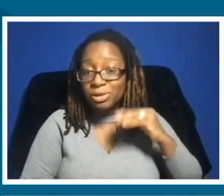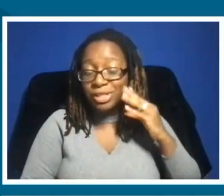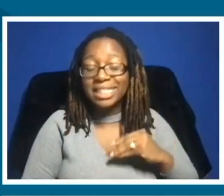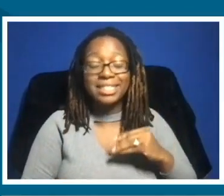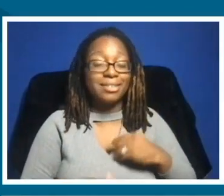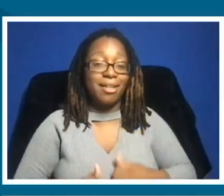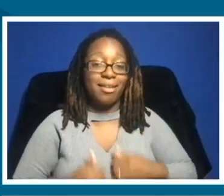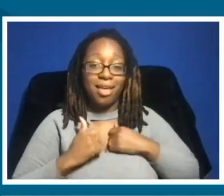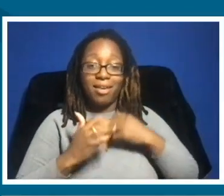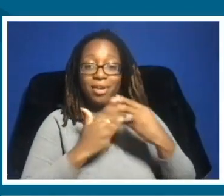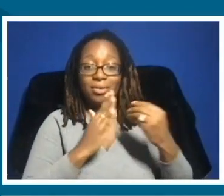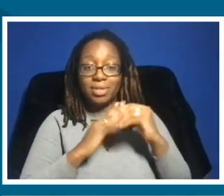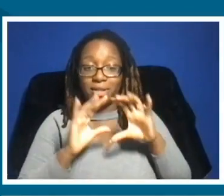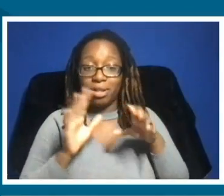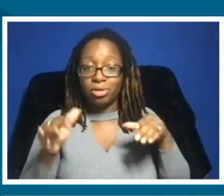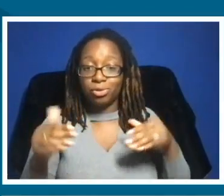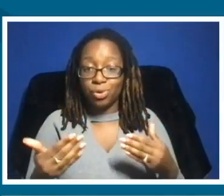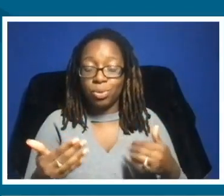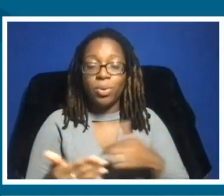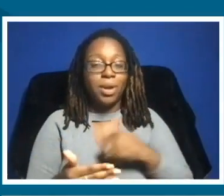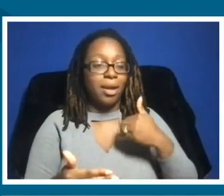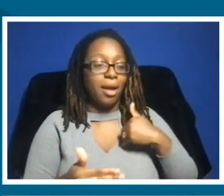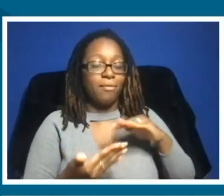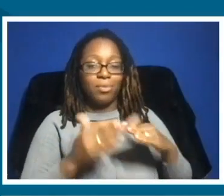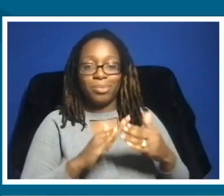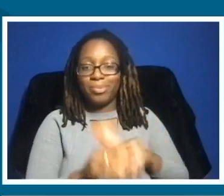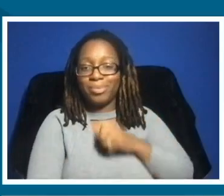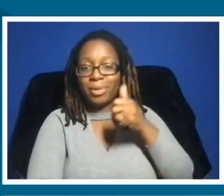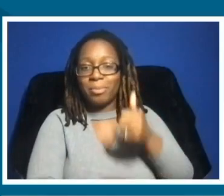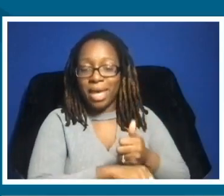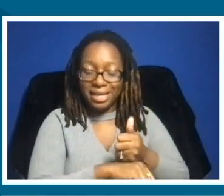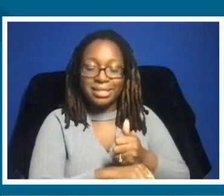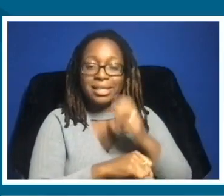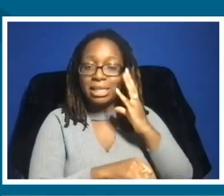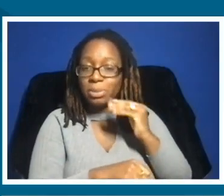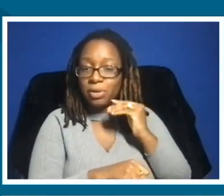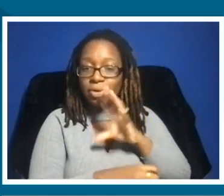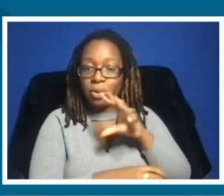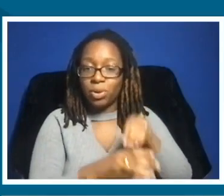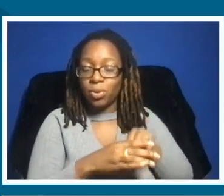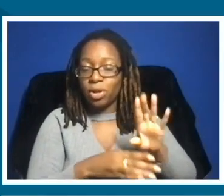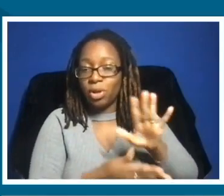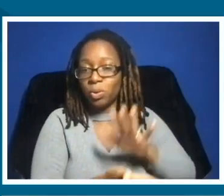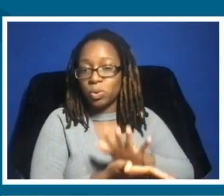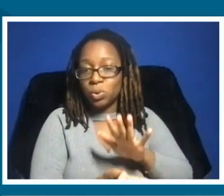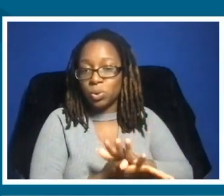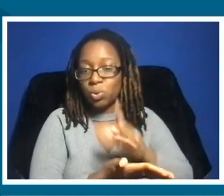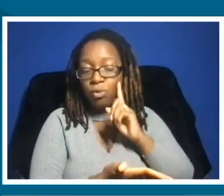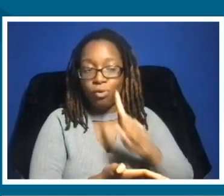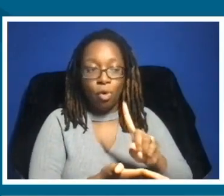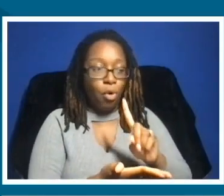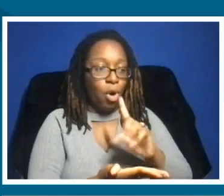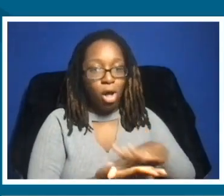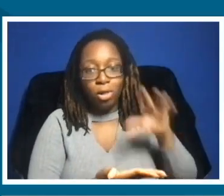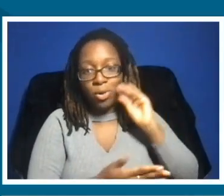we weave community-based experiences into the school day as part of a project-based learning curriculum